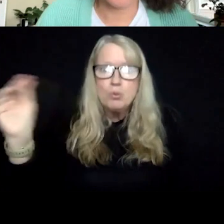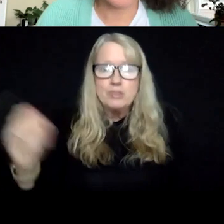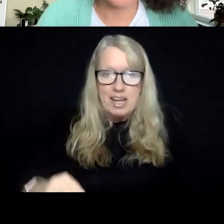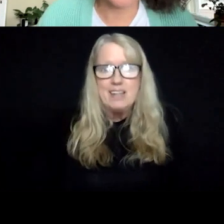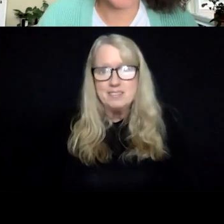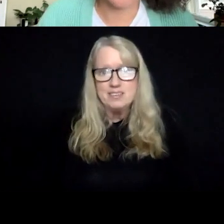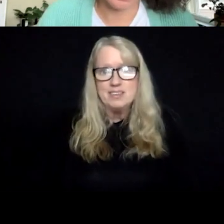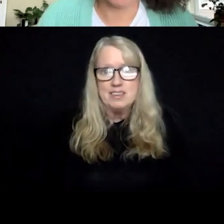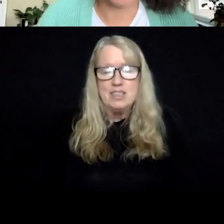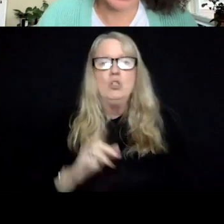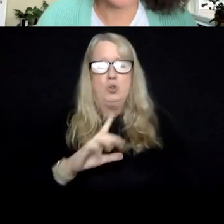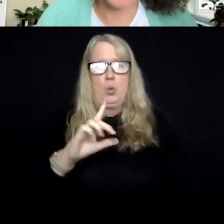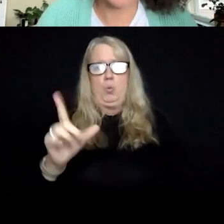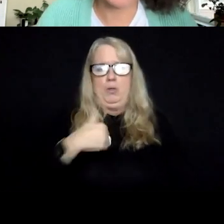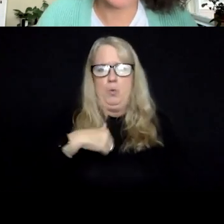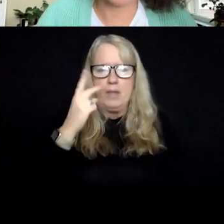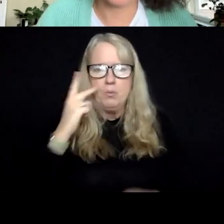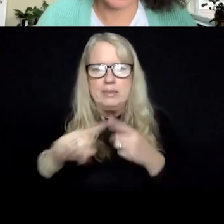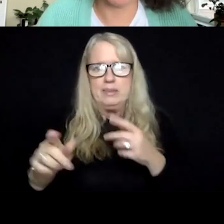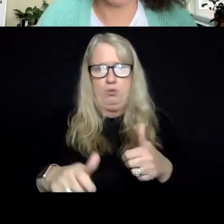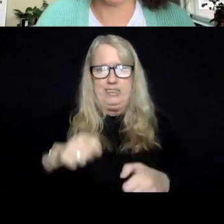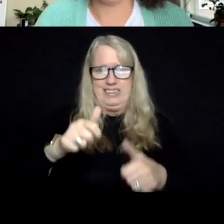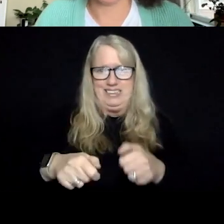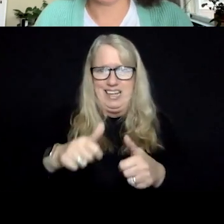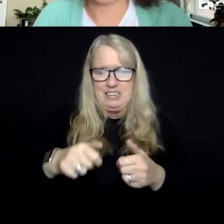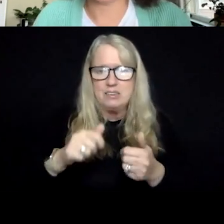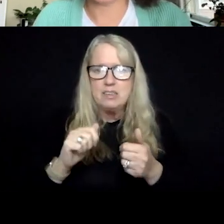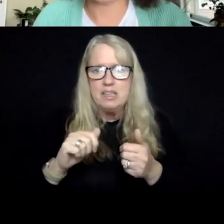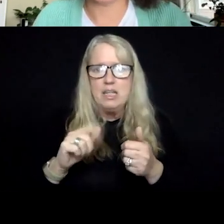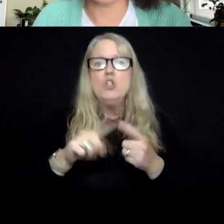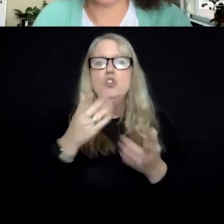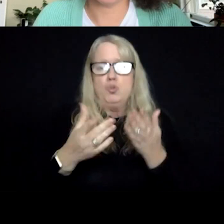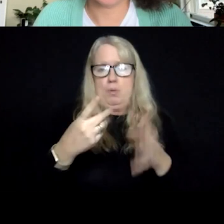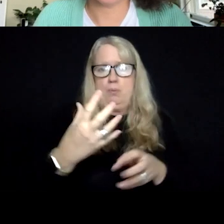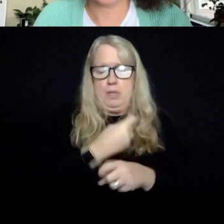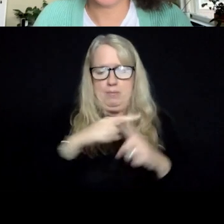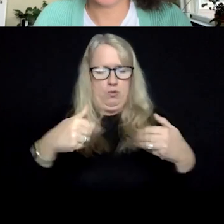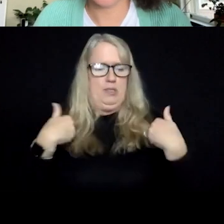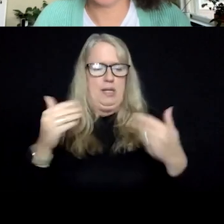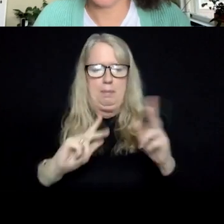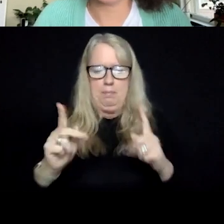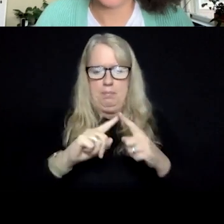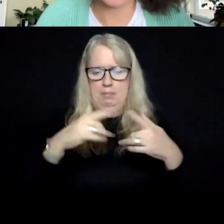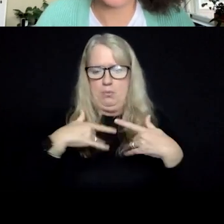WHERE WE SEE TEXT IS YOUNG PEOPLE WHO TEND TO REACH OUT TO US